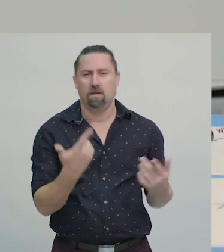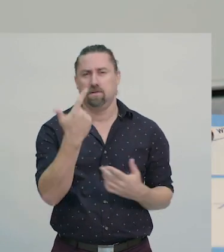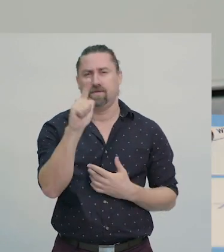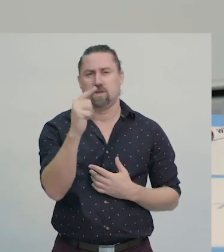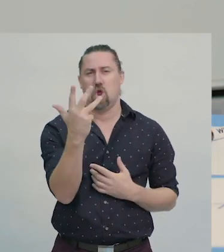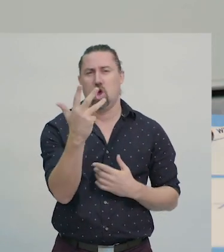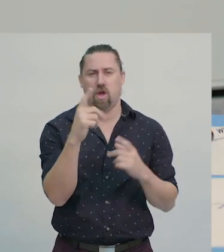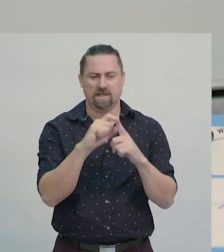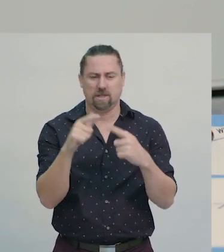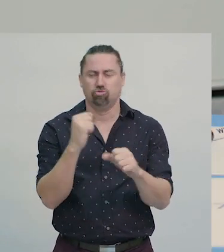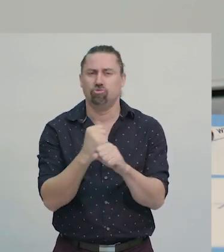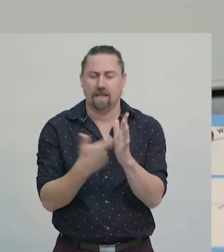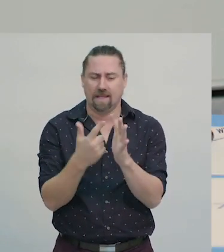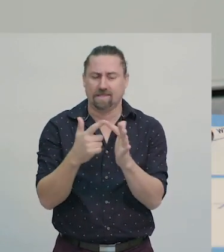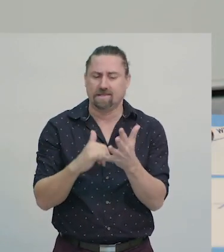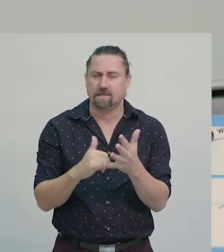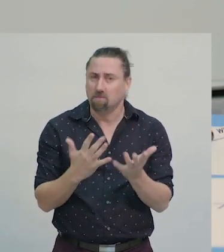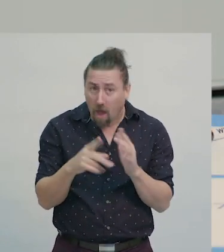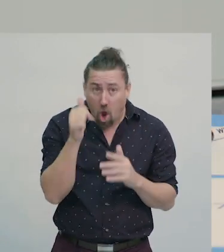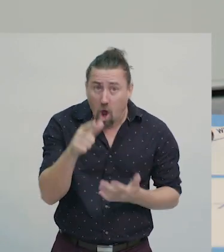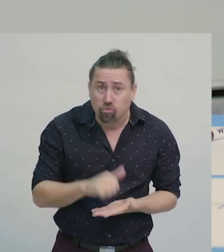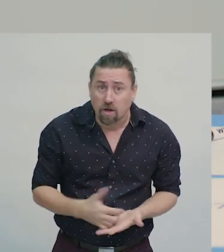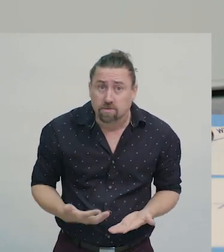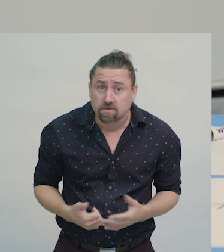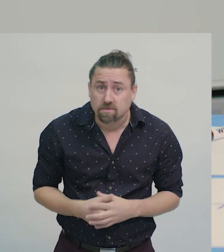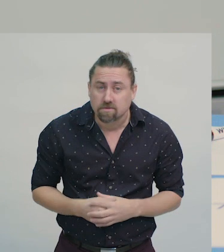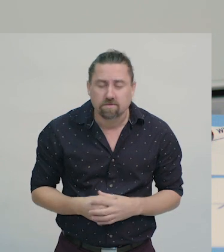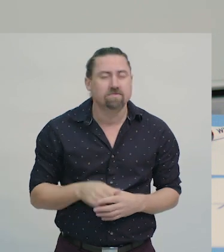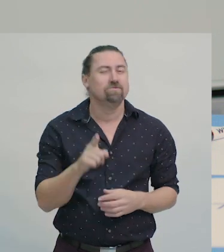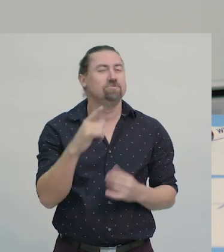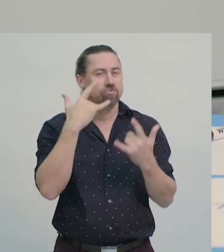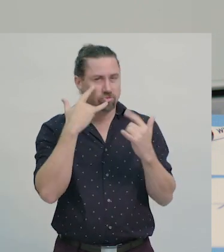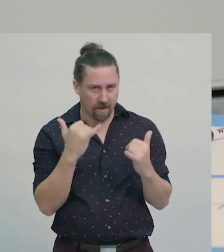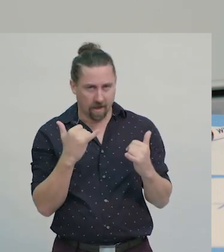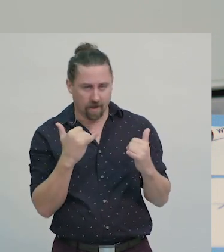How do we know we're correct? It's always good to check the reasonableness of our answers.